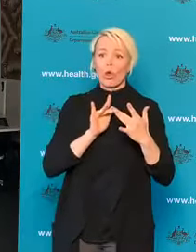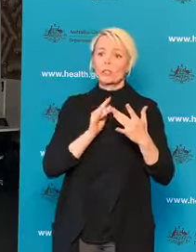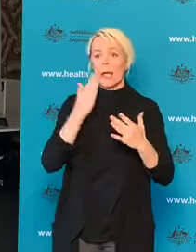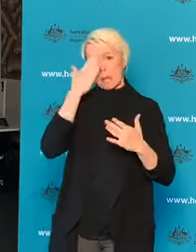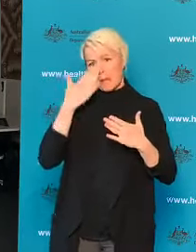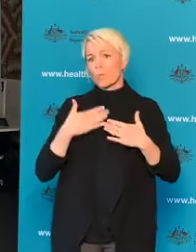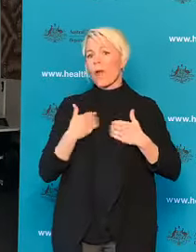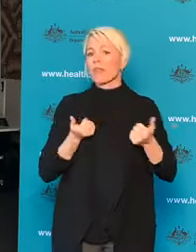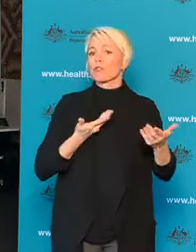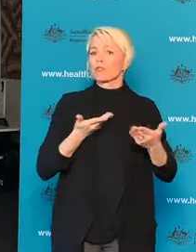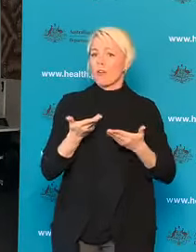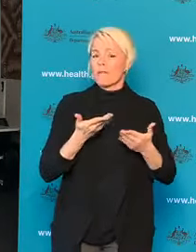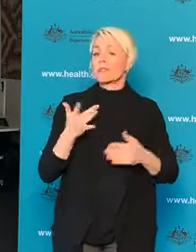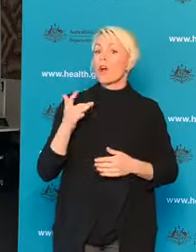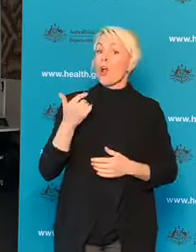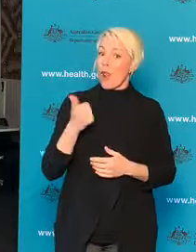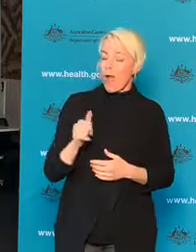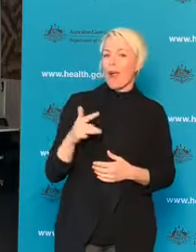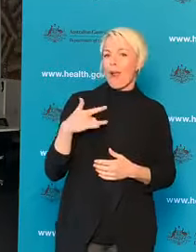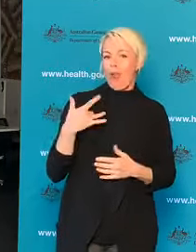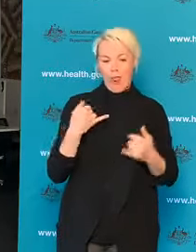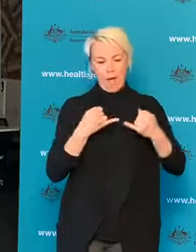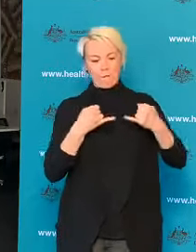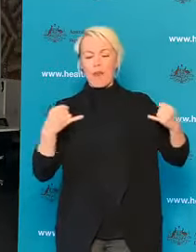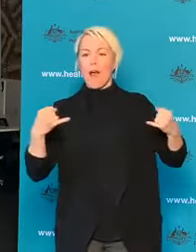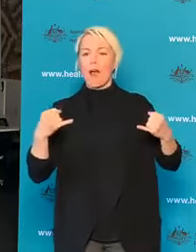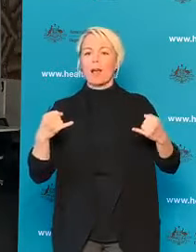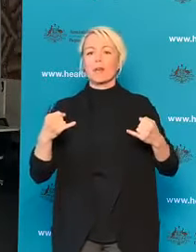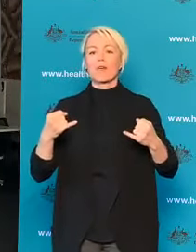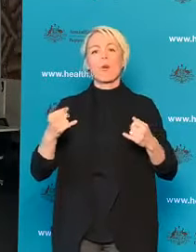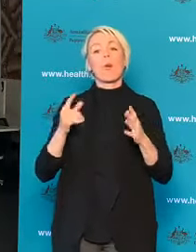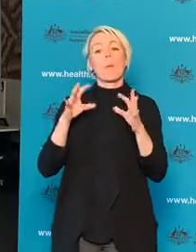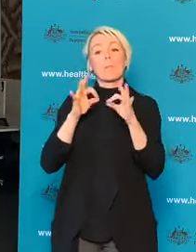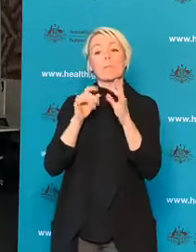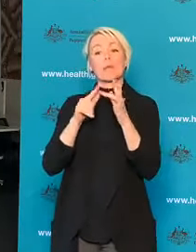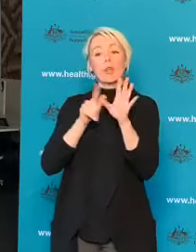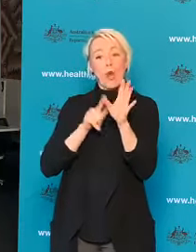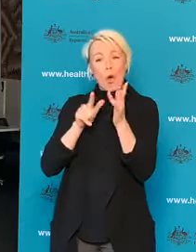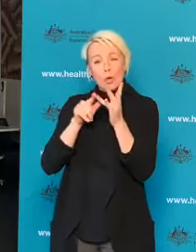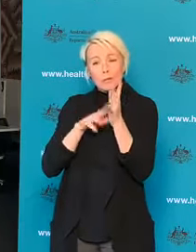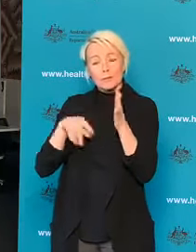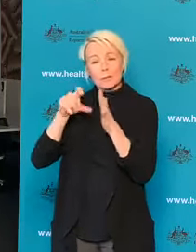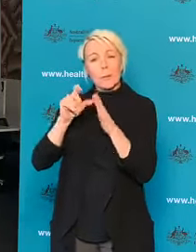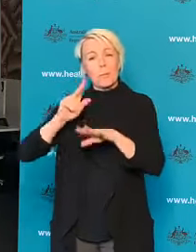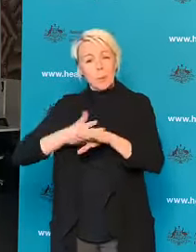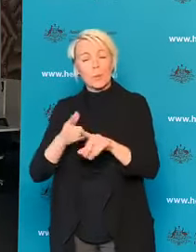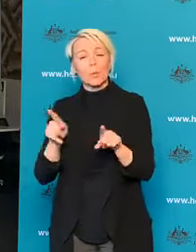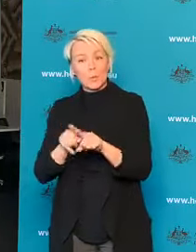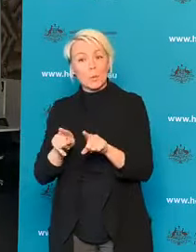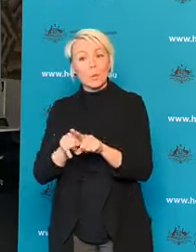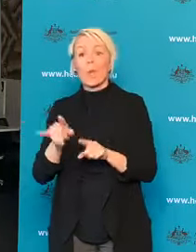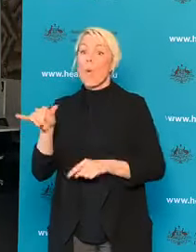through Lifeline and Beyondblue which are available to you. Reach out to your General Practitioner using telehealth.